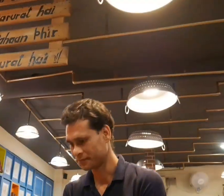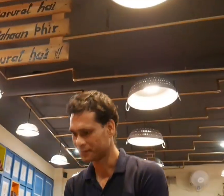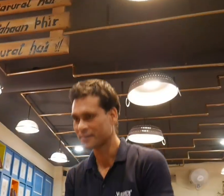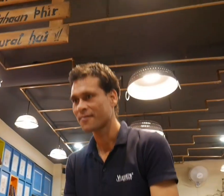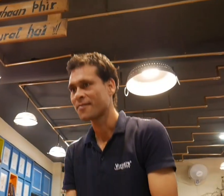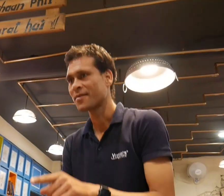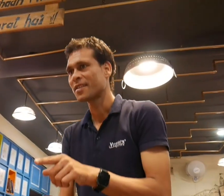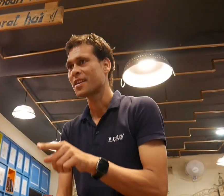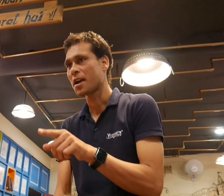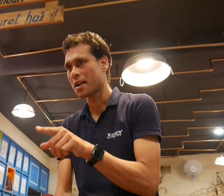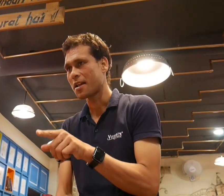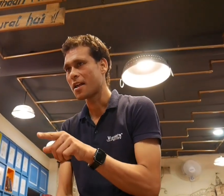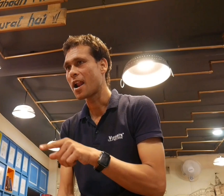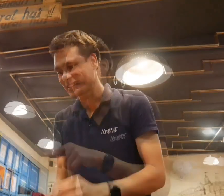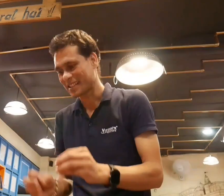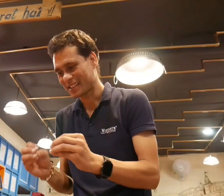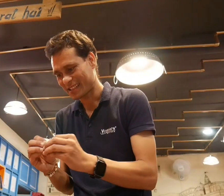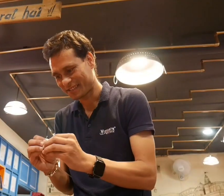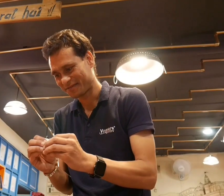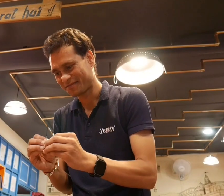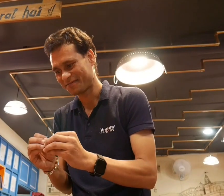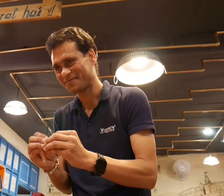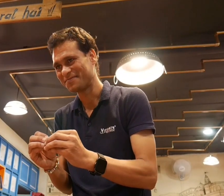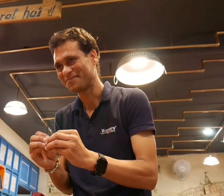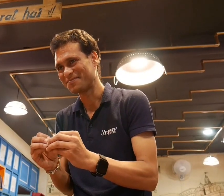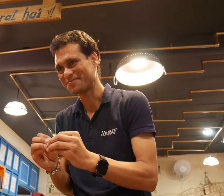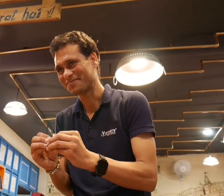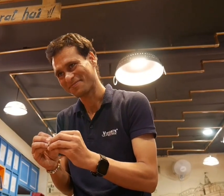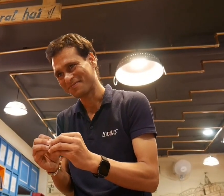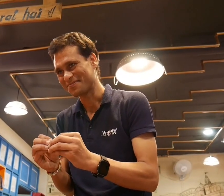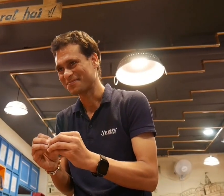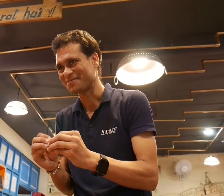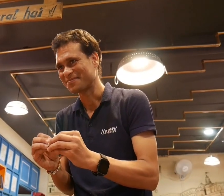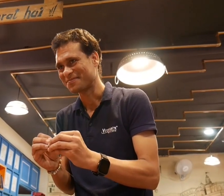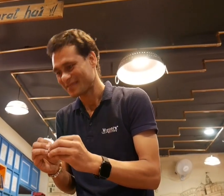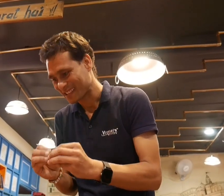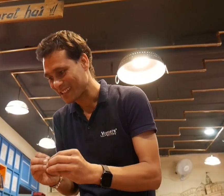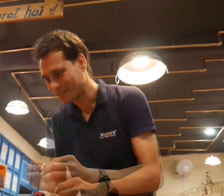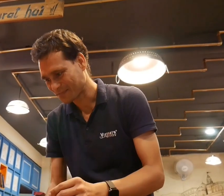my name, Bhavika B, this is B